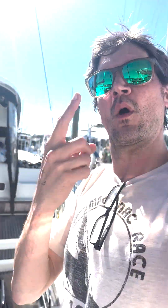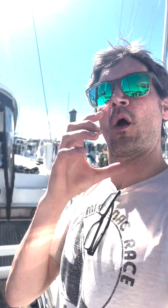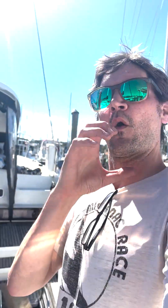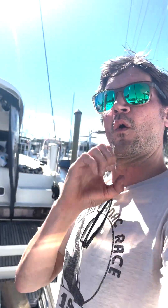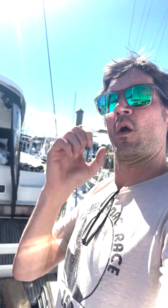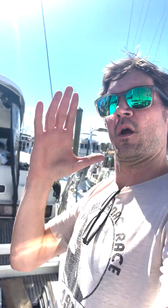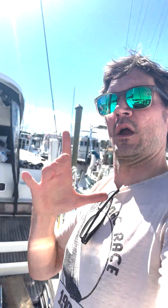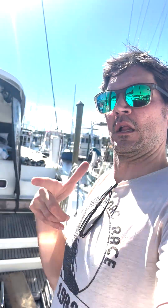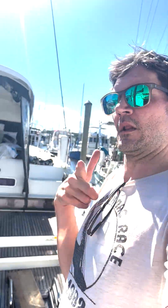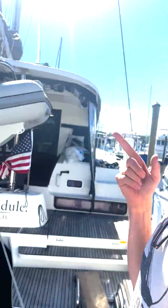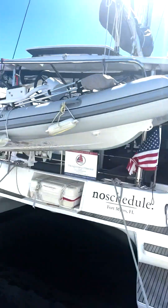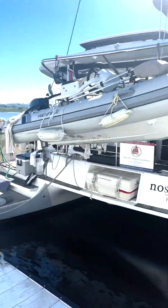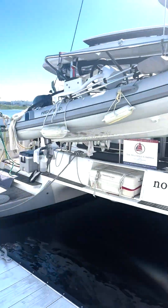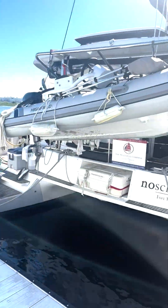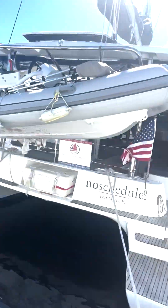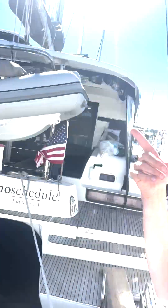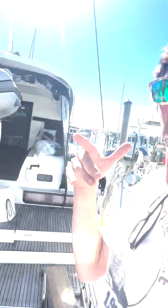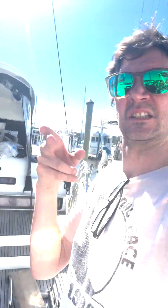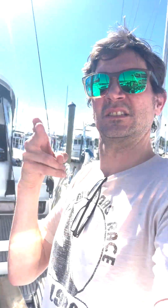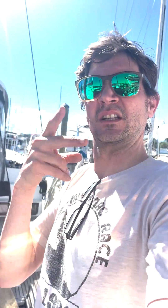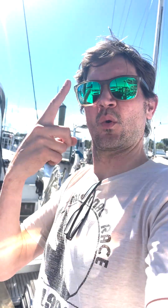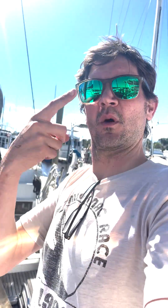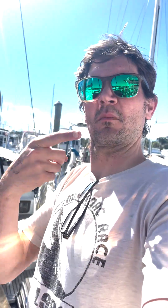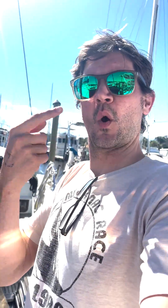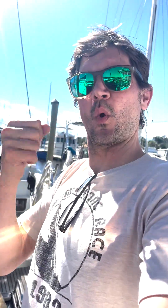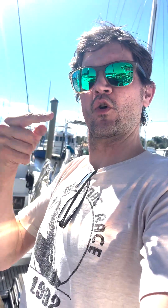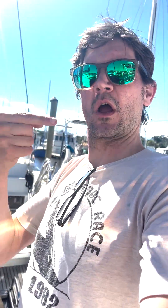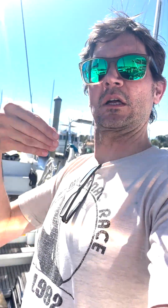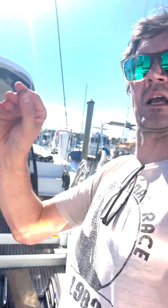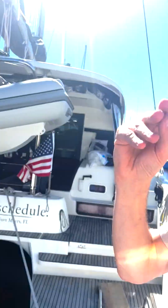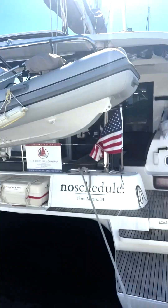There’s an older guy who’s been staying on his boat for a month — he’s actually trying to sell it.